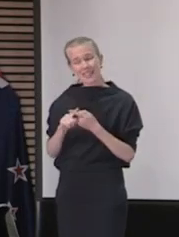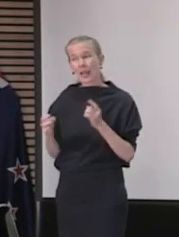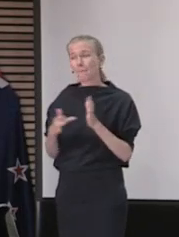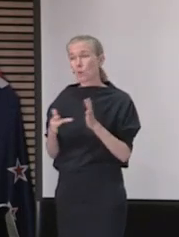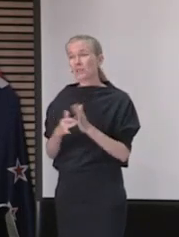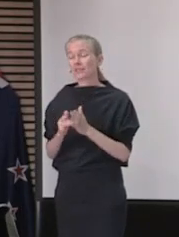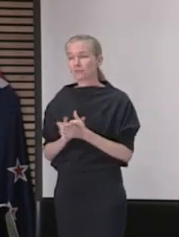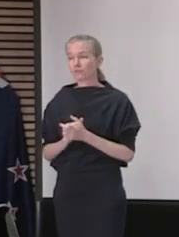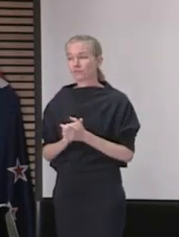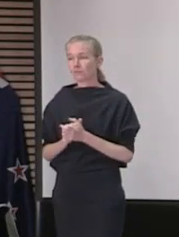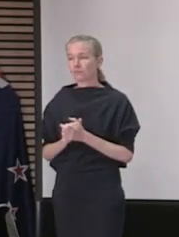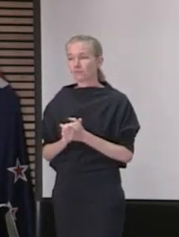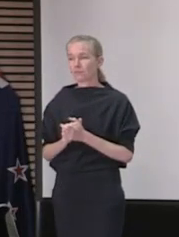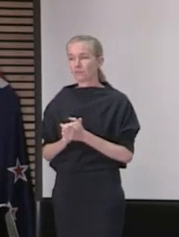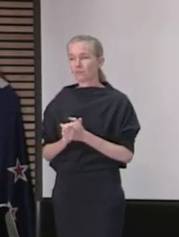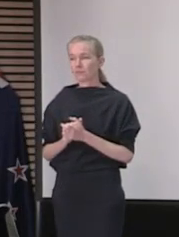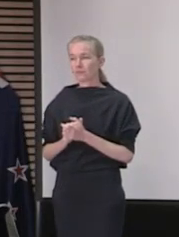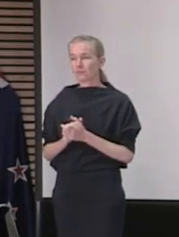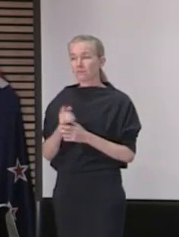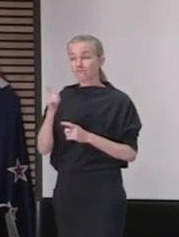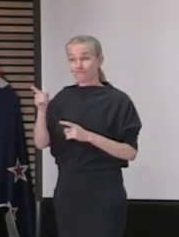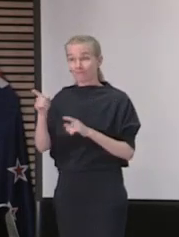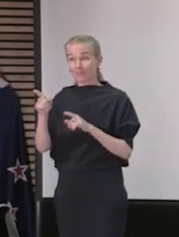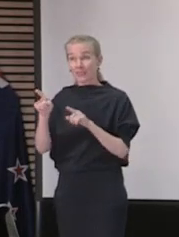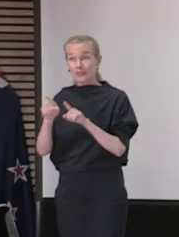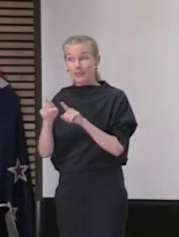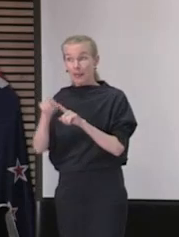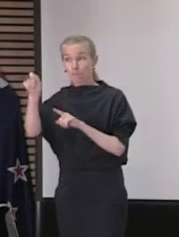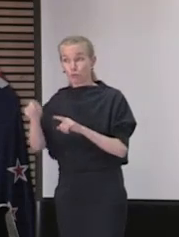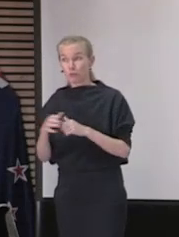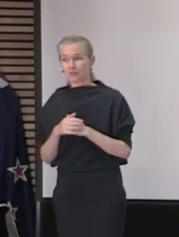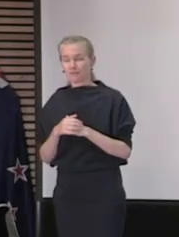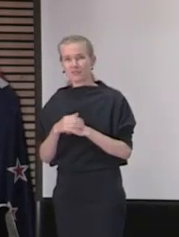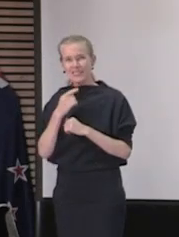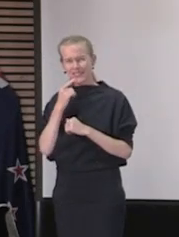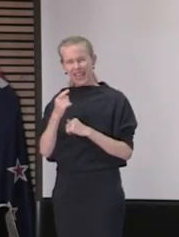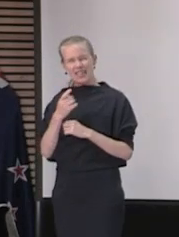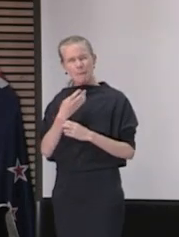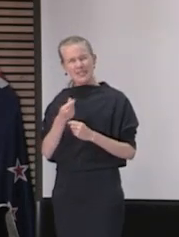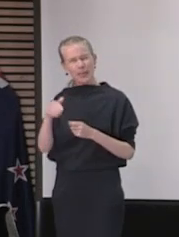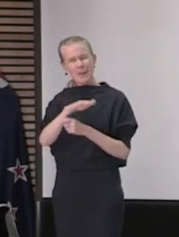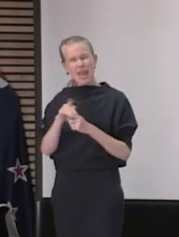to self-isolate athome. There's a trust therefor New Zealanders to followthe rules.